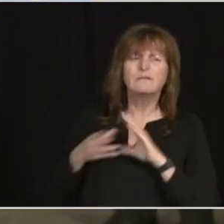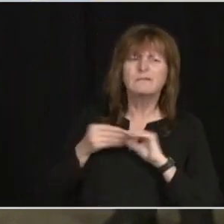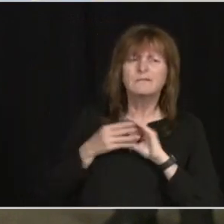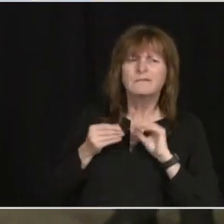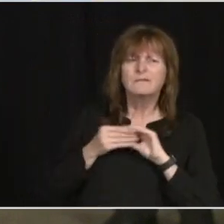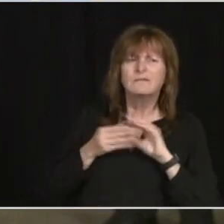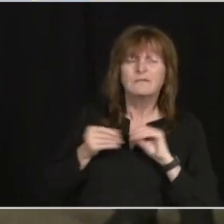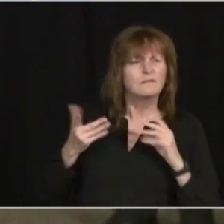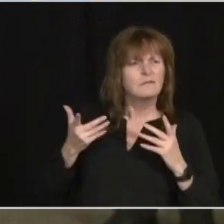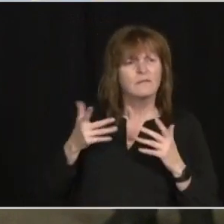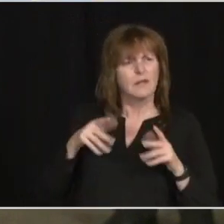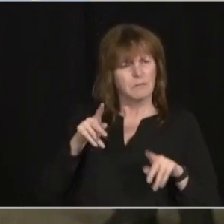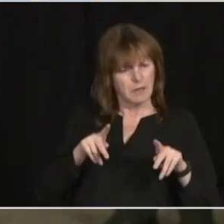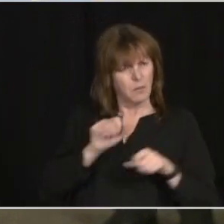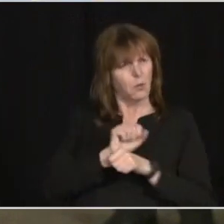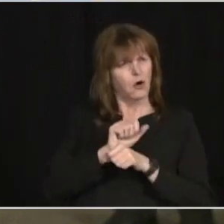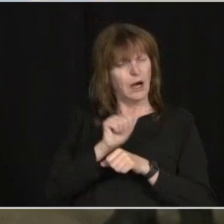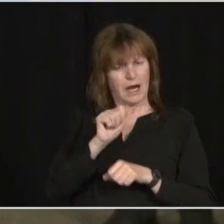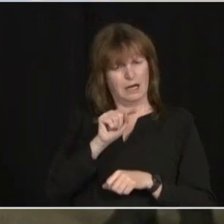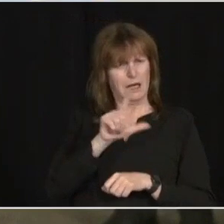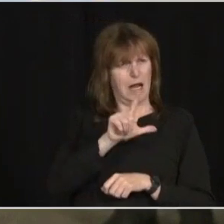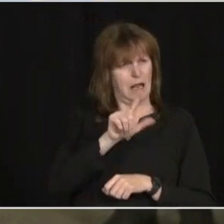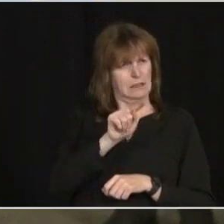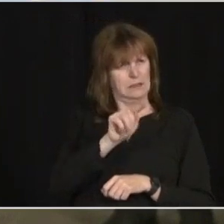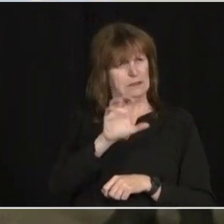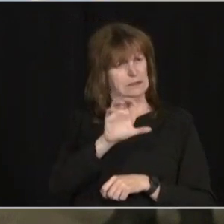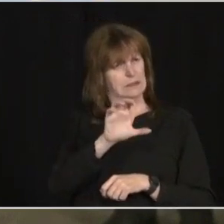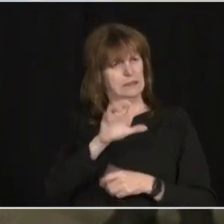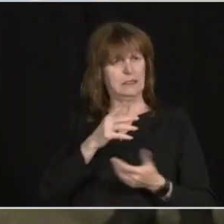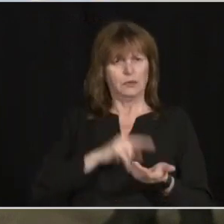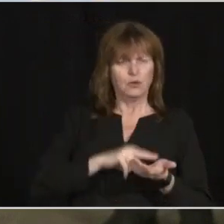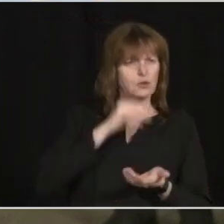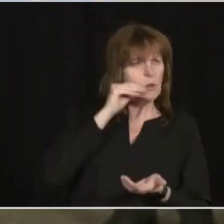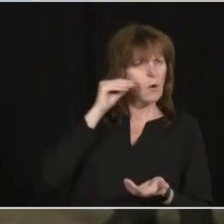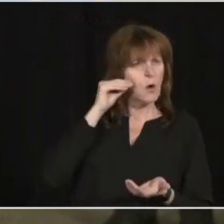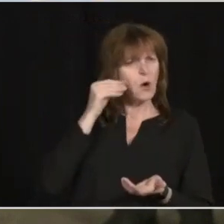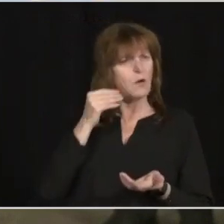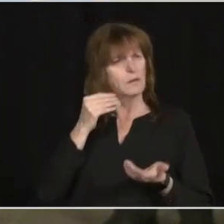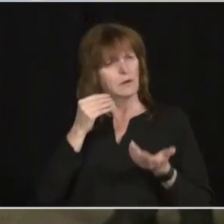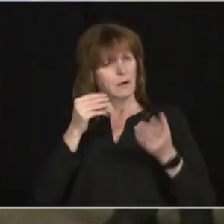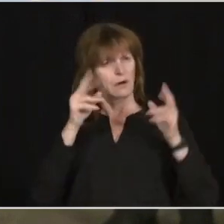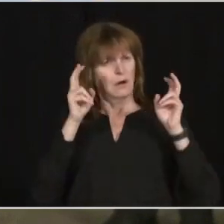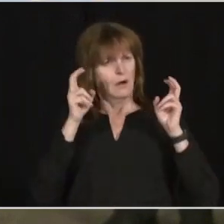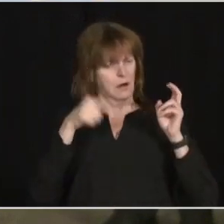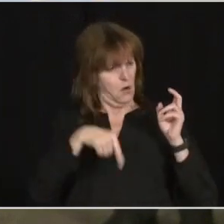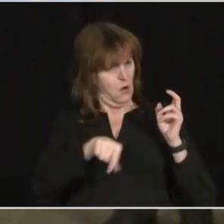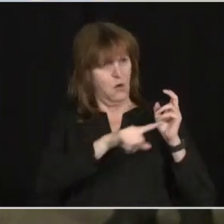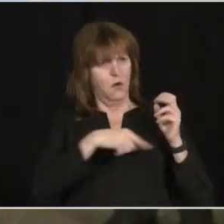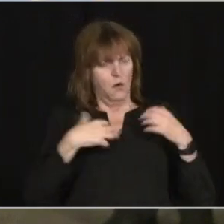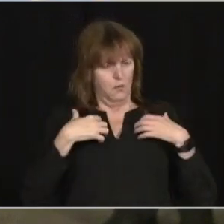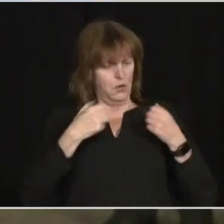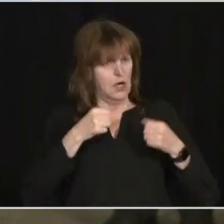you want to support them in any way possible. This was one of the points you planned to